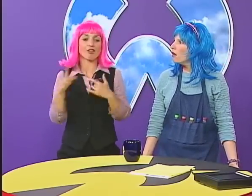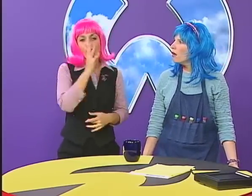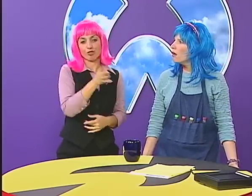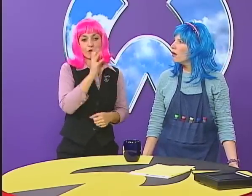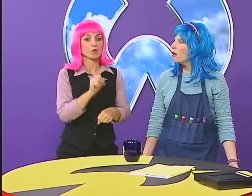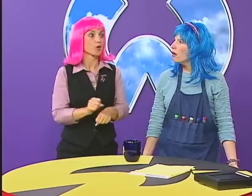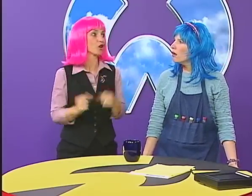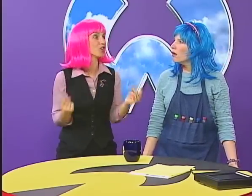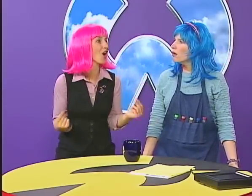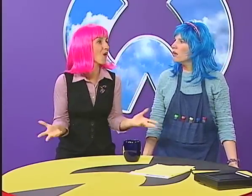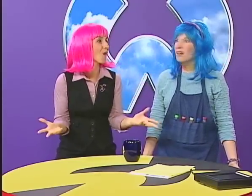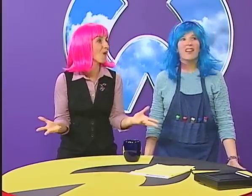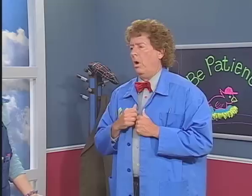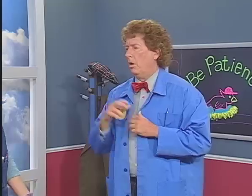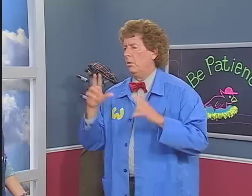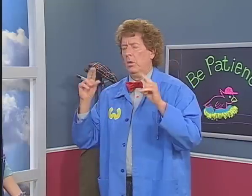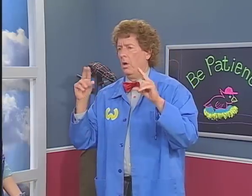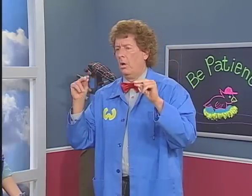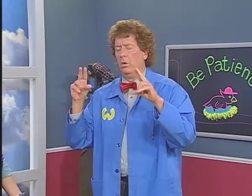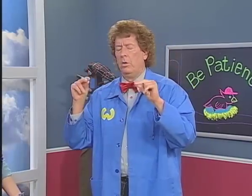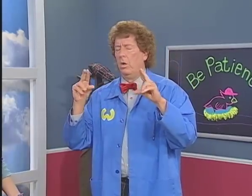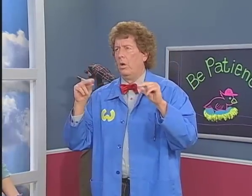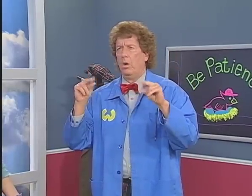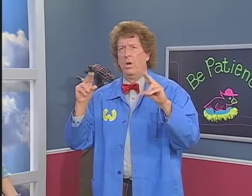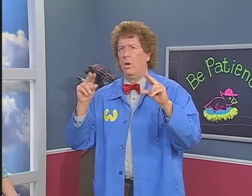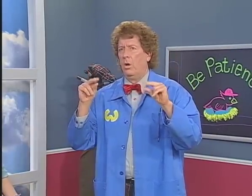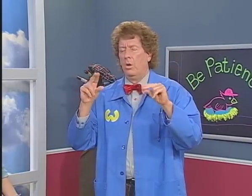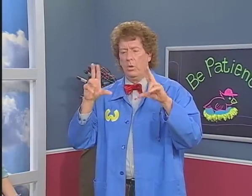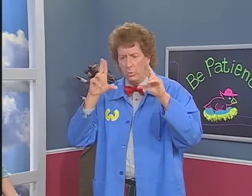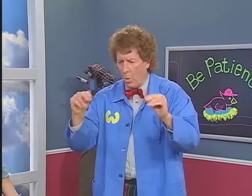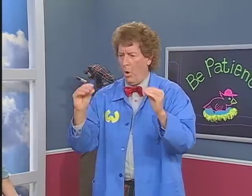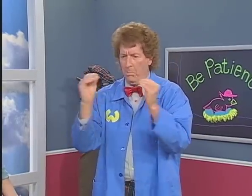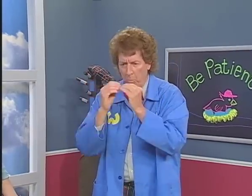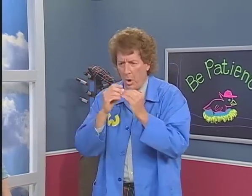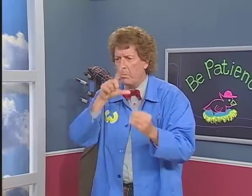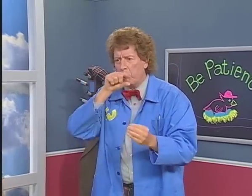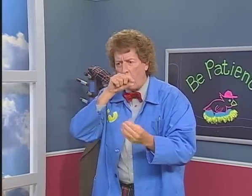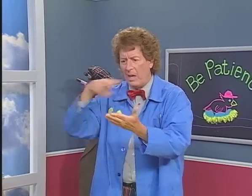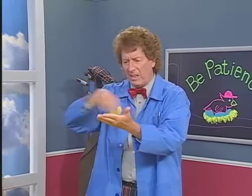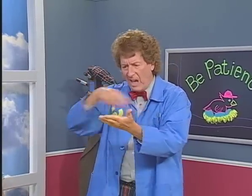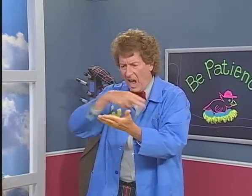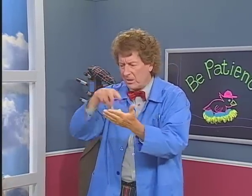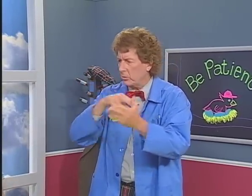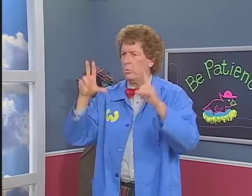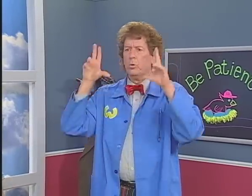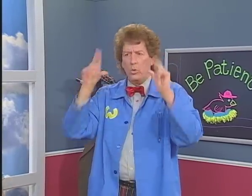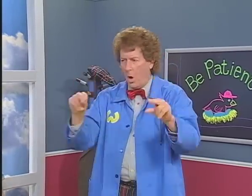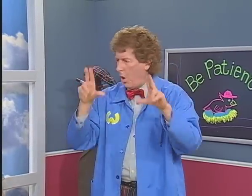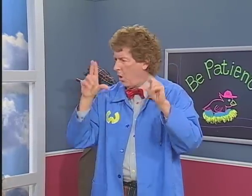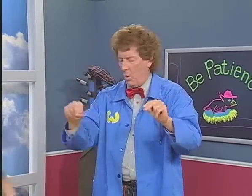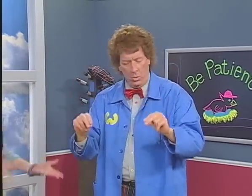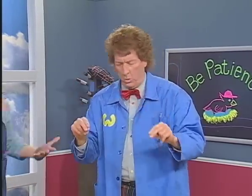SO WHAT ARE WE GOING TO DO? OH NO, NOT MORE BIRD DANCES. NO, NO!